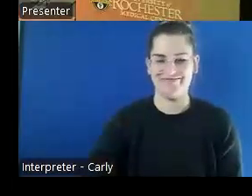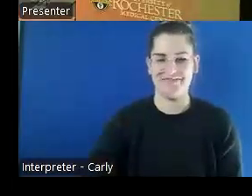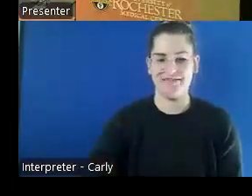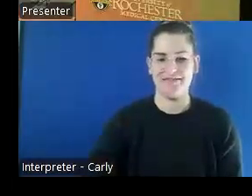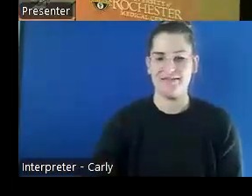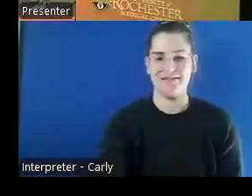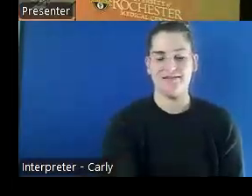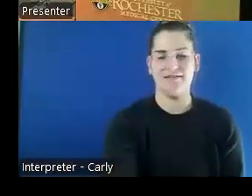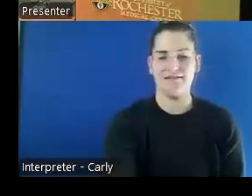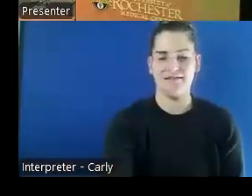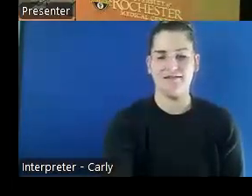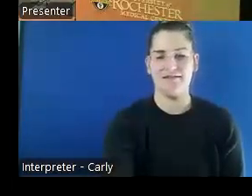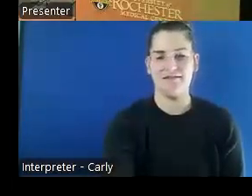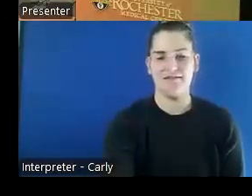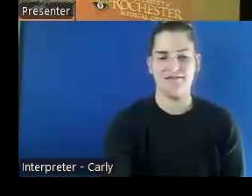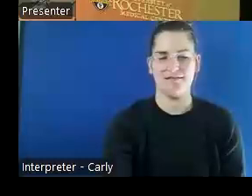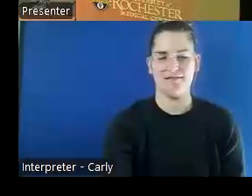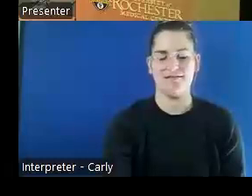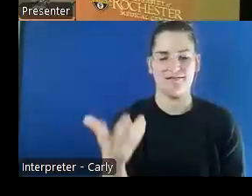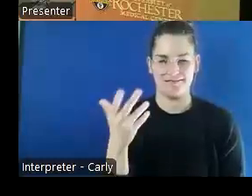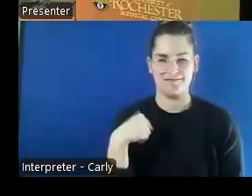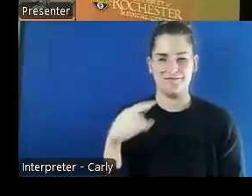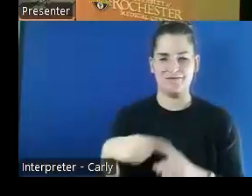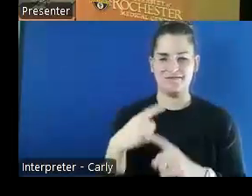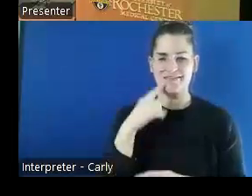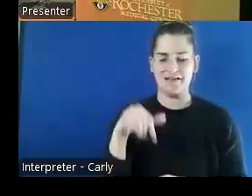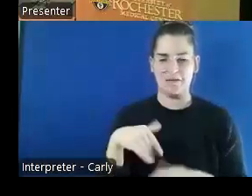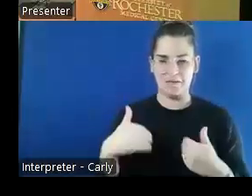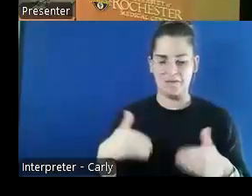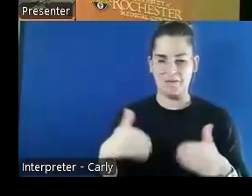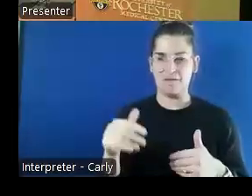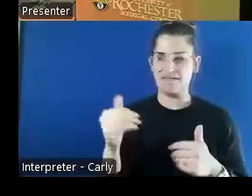I thought okay so God look at all this stuff that these people have around them to get through the